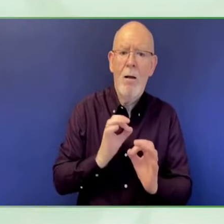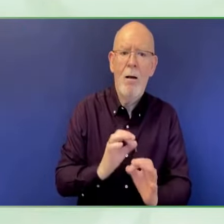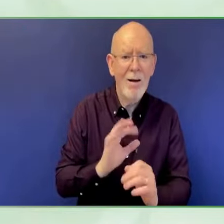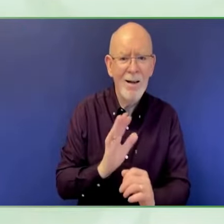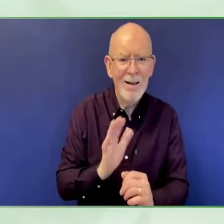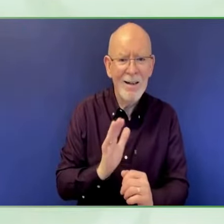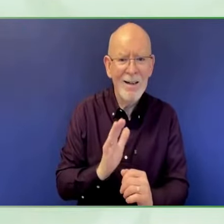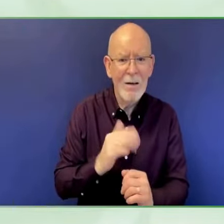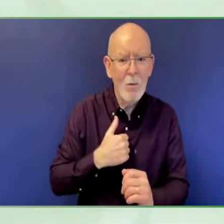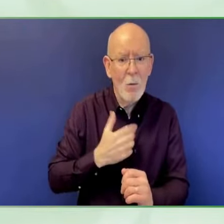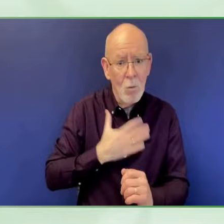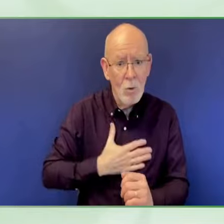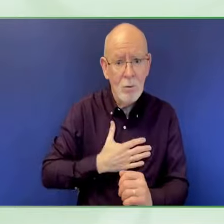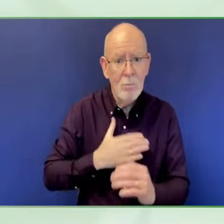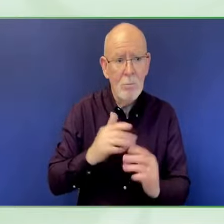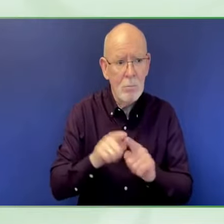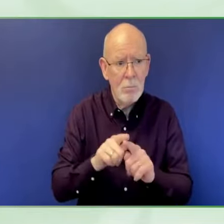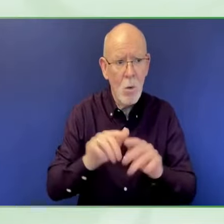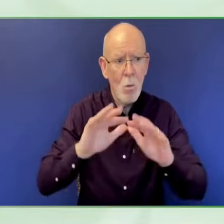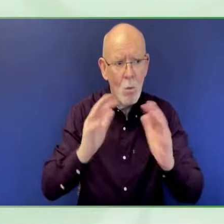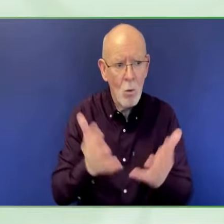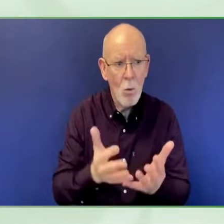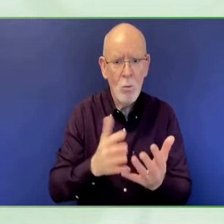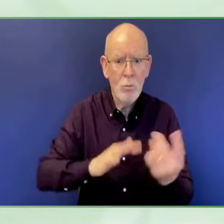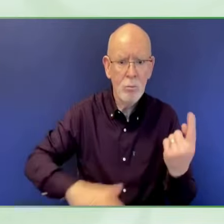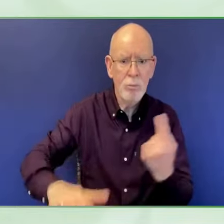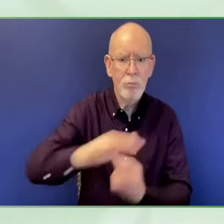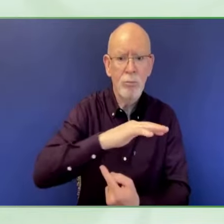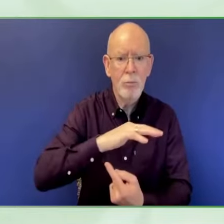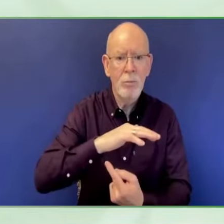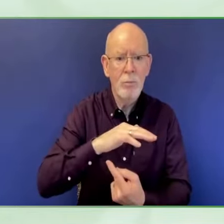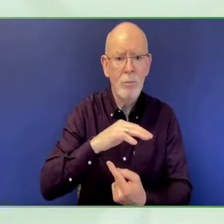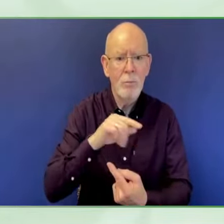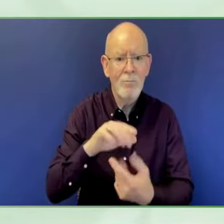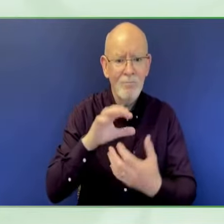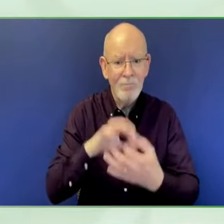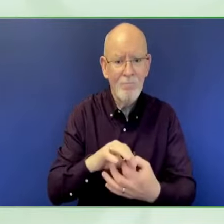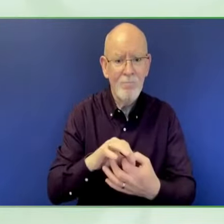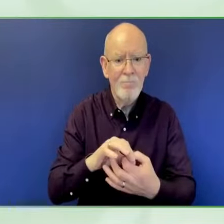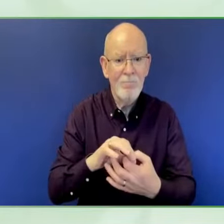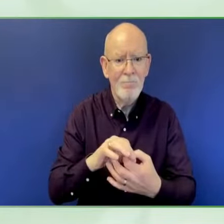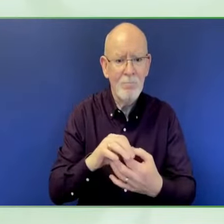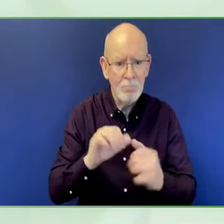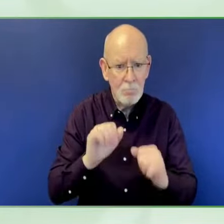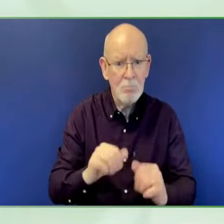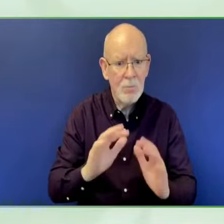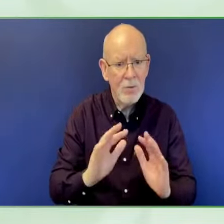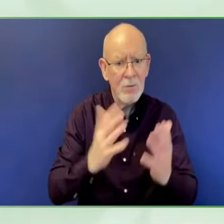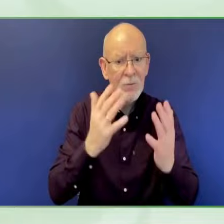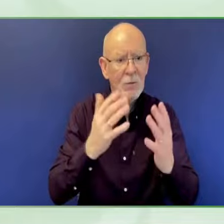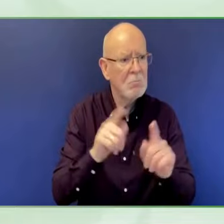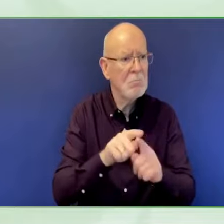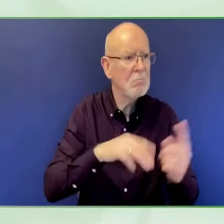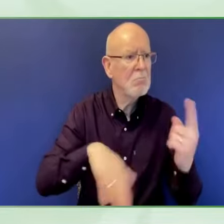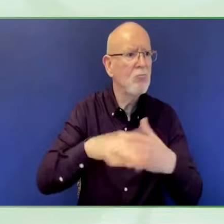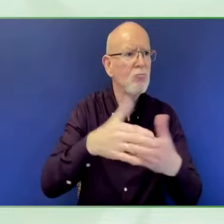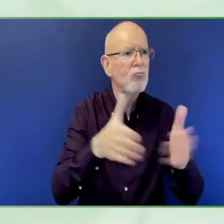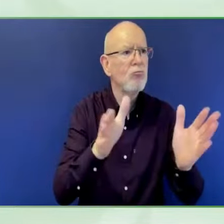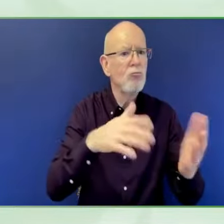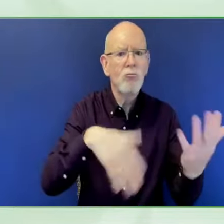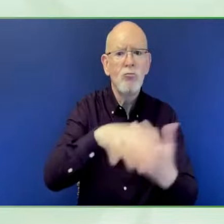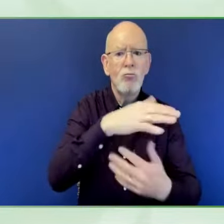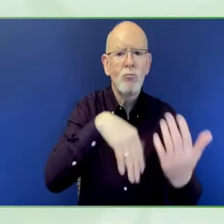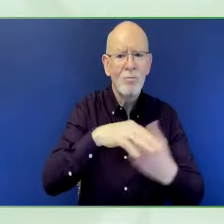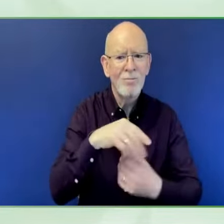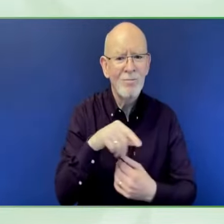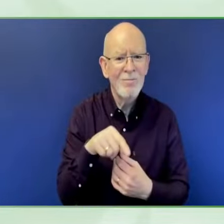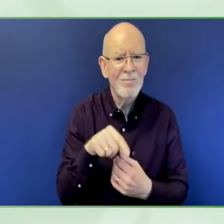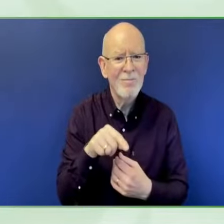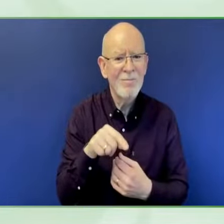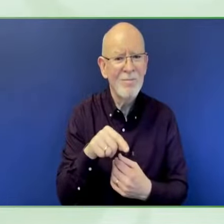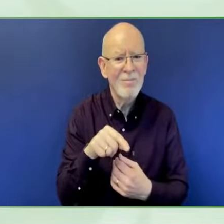Ludmilla, Tamar and others, welcome.